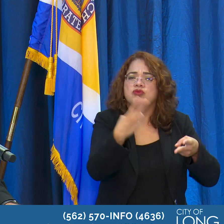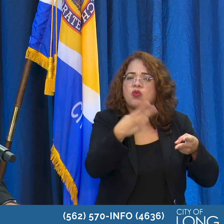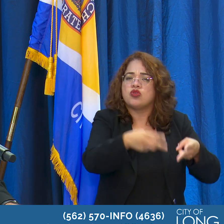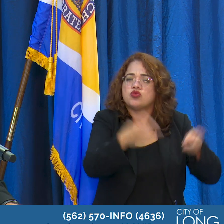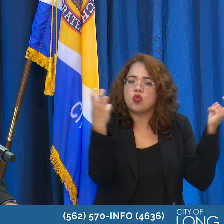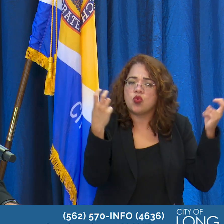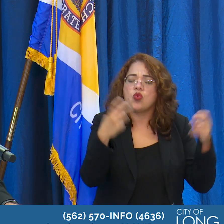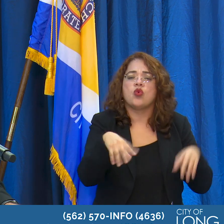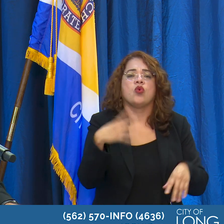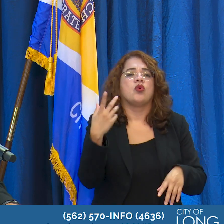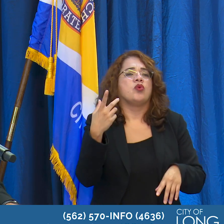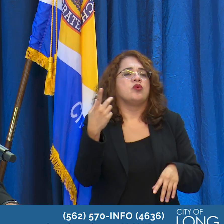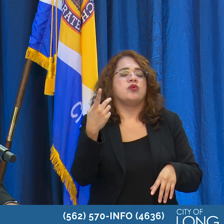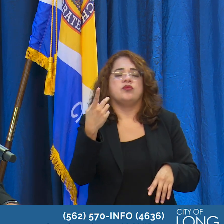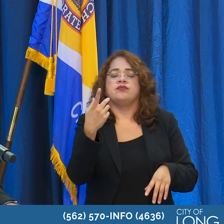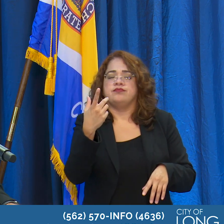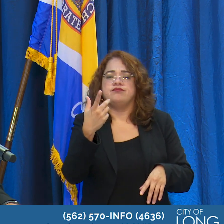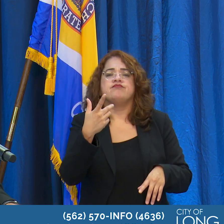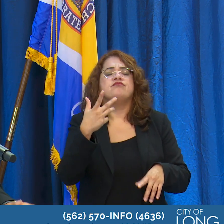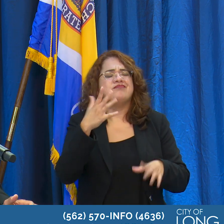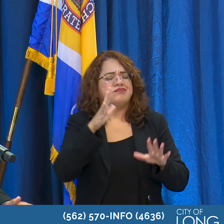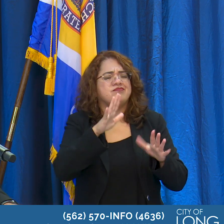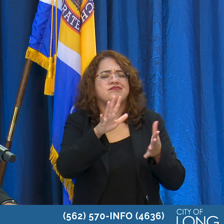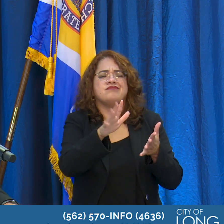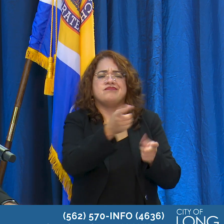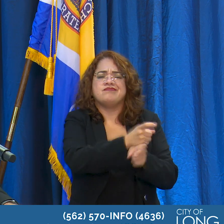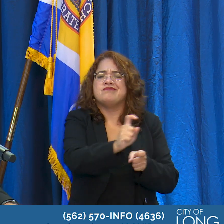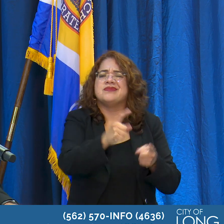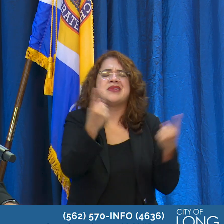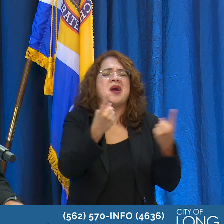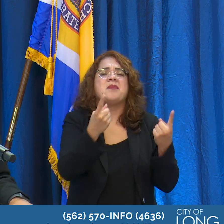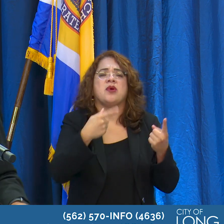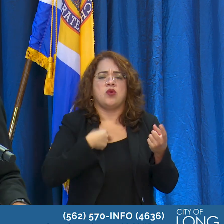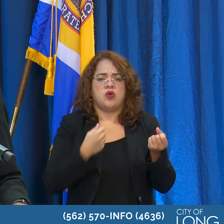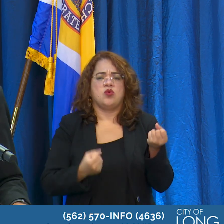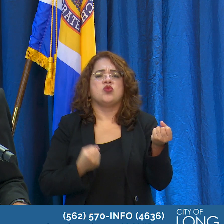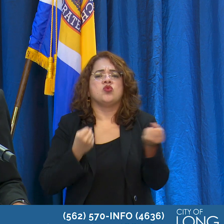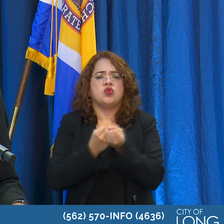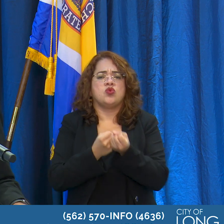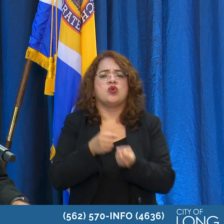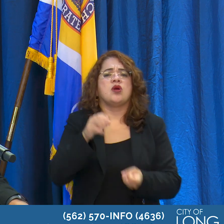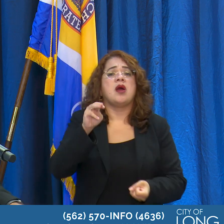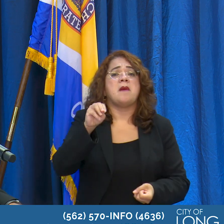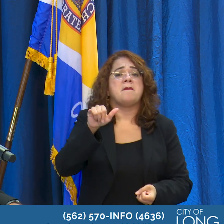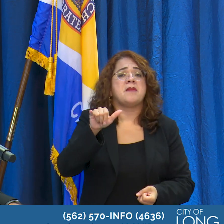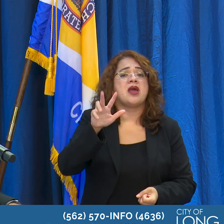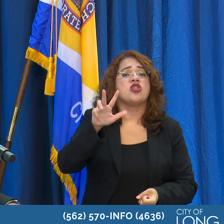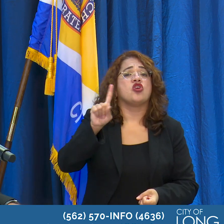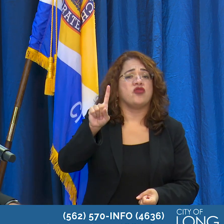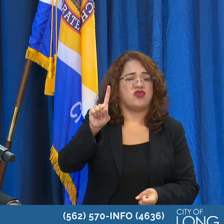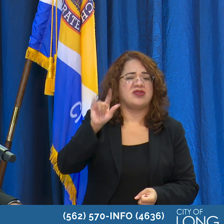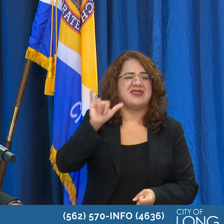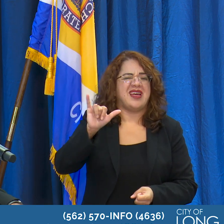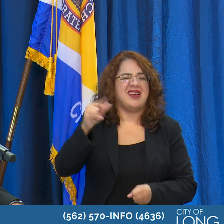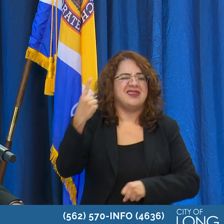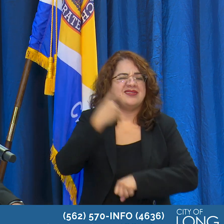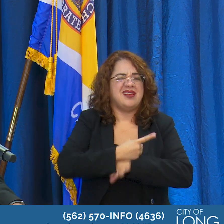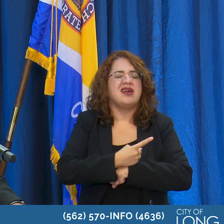and provide assistance. We promised that we would support any business that needed help and that's exactly what we've been doing.